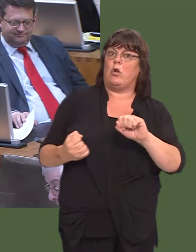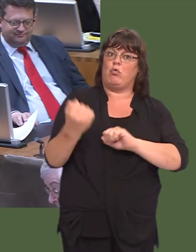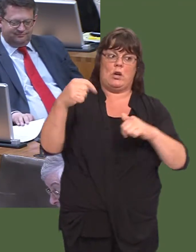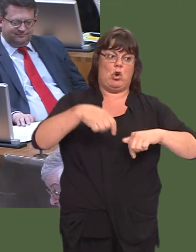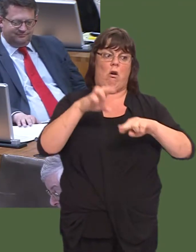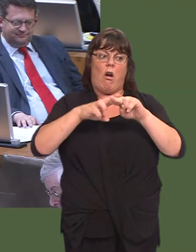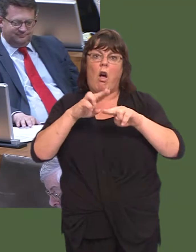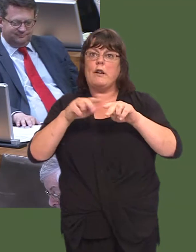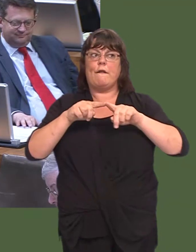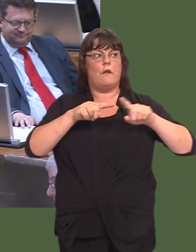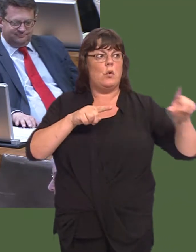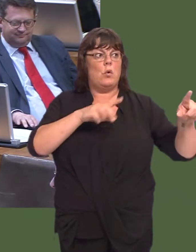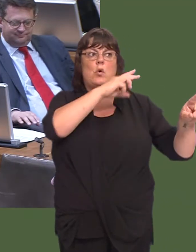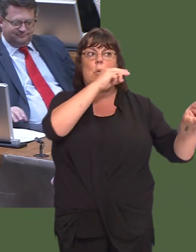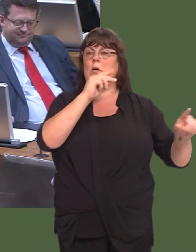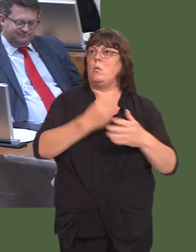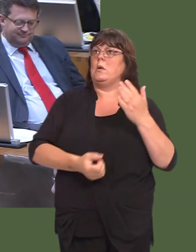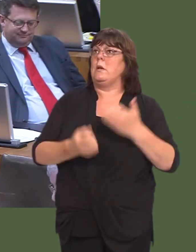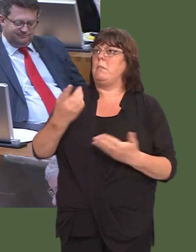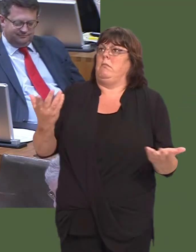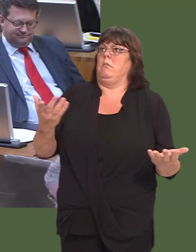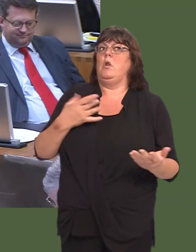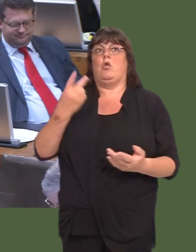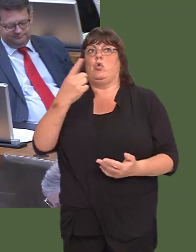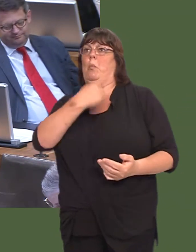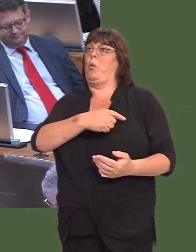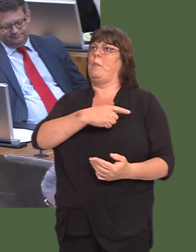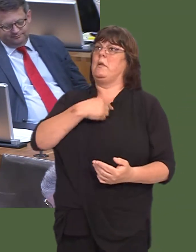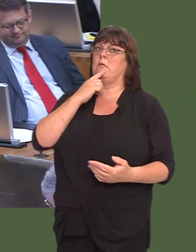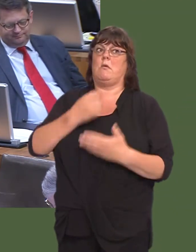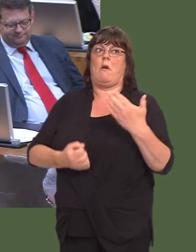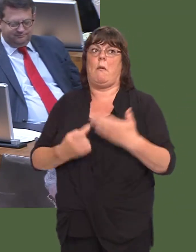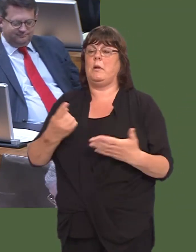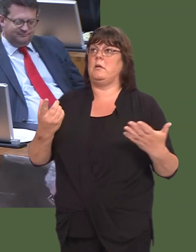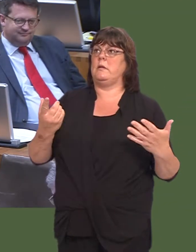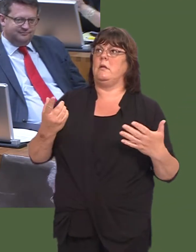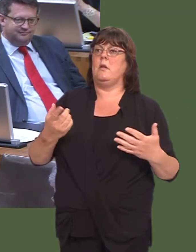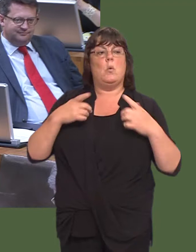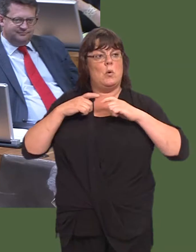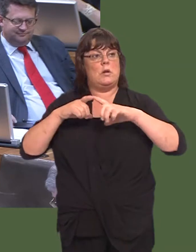Weíre still waiting for electrification to Swansea. Whereís that gone? Two promises that were made by the party opposite not delivered on.